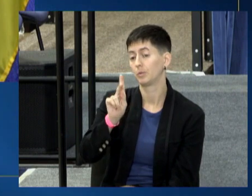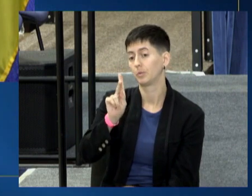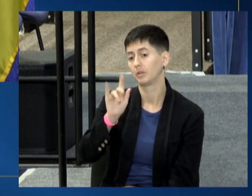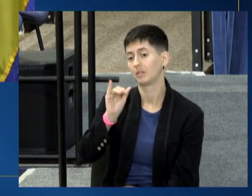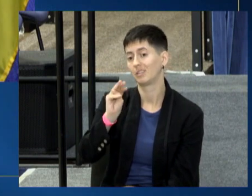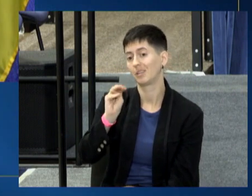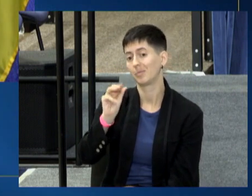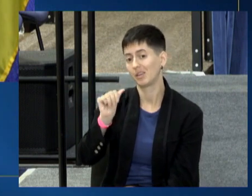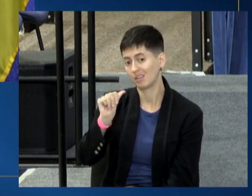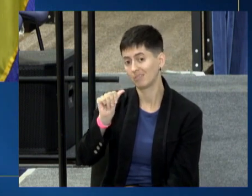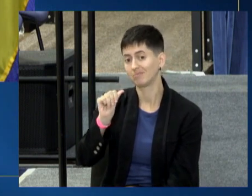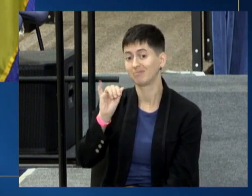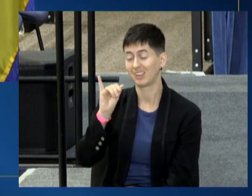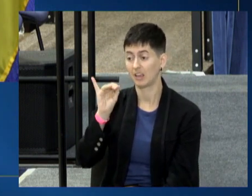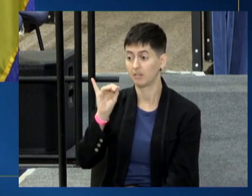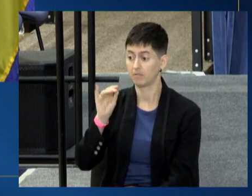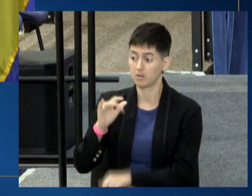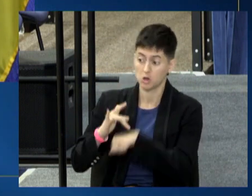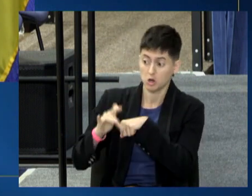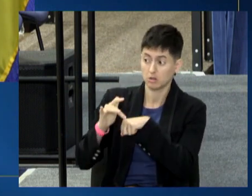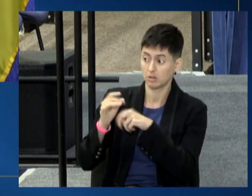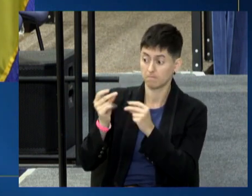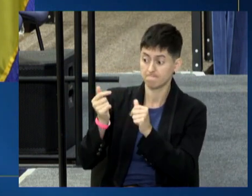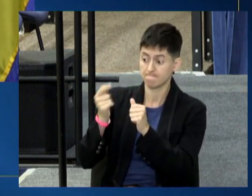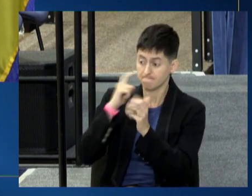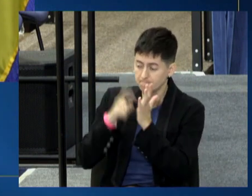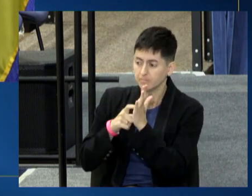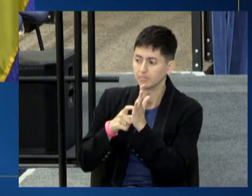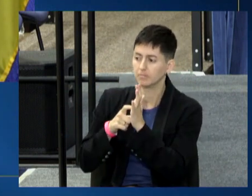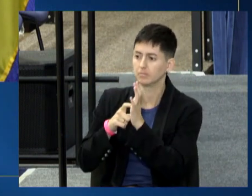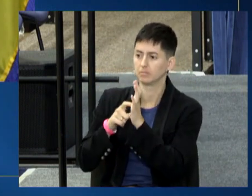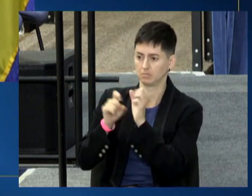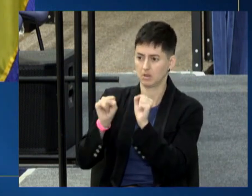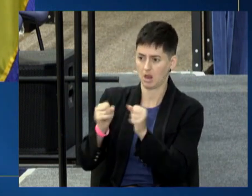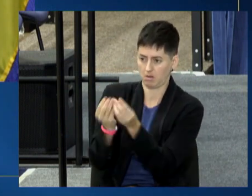So, that Friday night, I went down to the lab. I put a little bit of his blood on